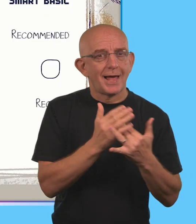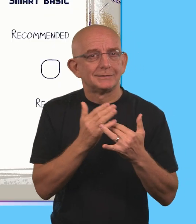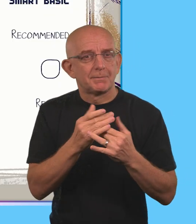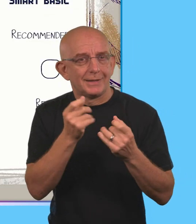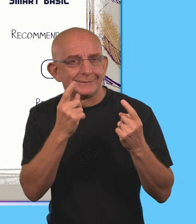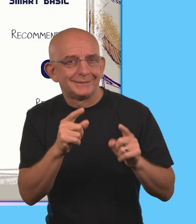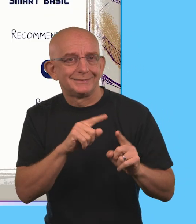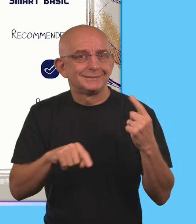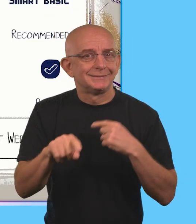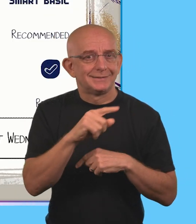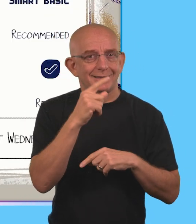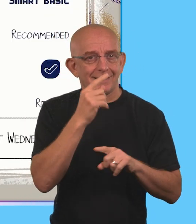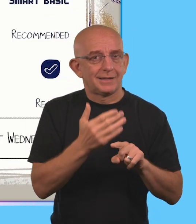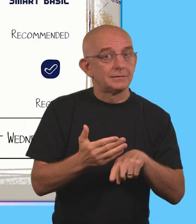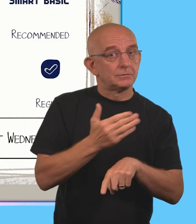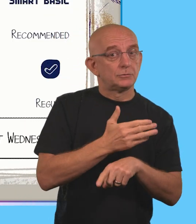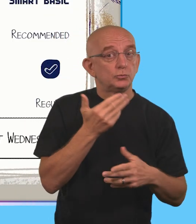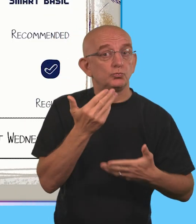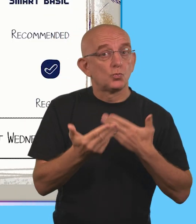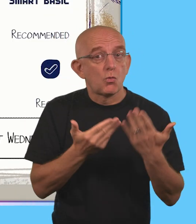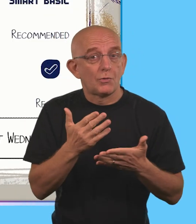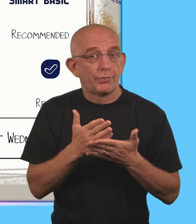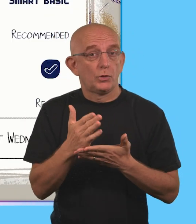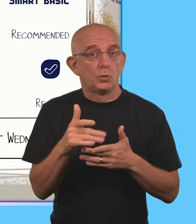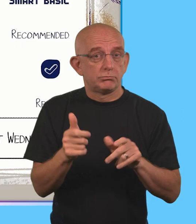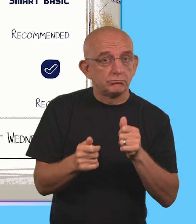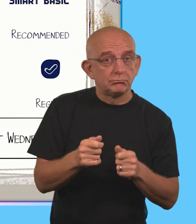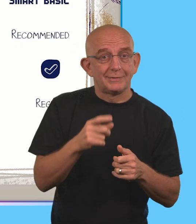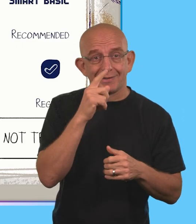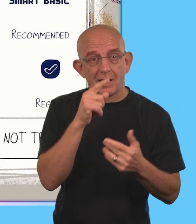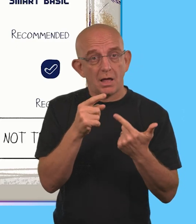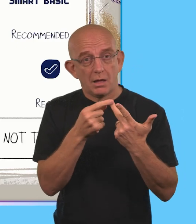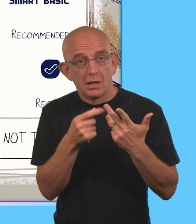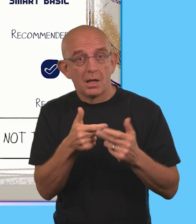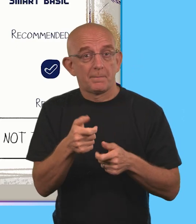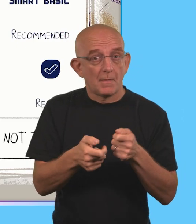Players can advance in the story manually by clicking or pressing a button, or they can choose